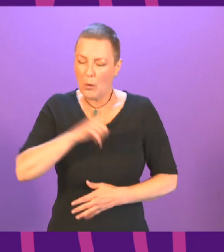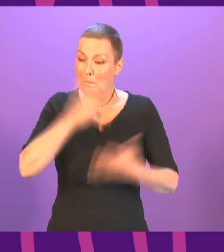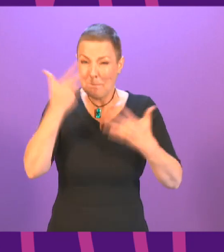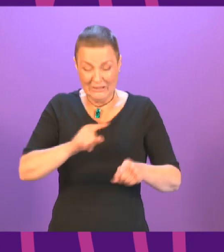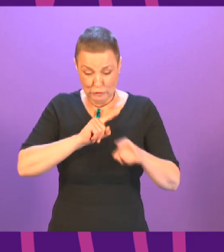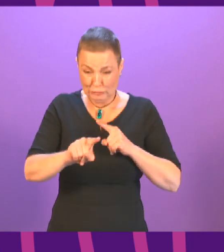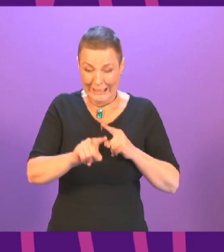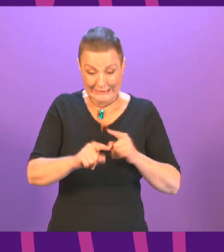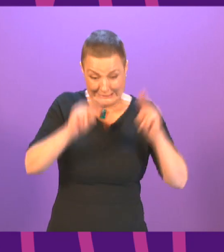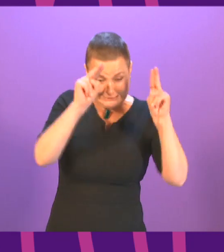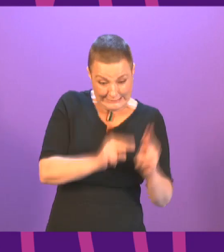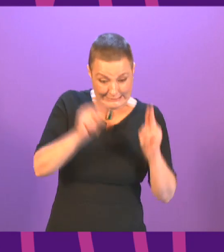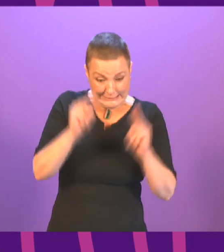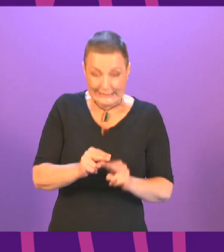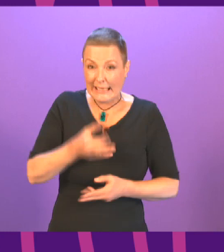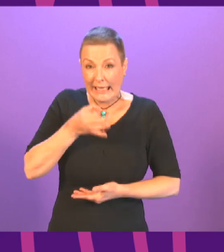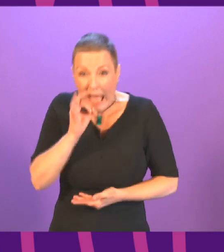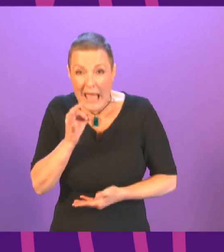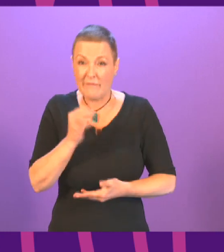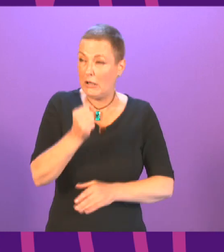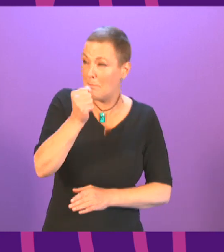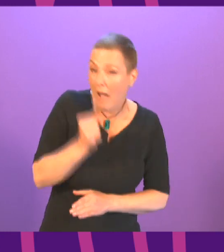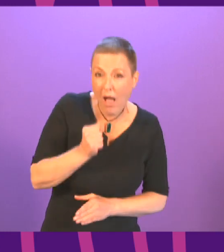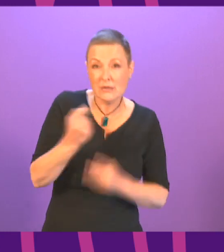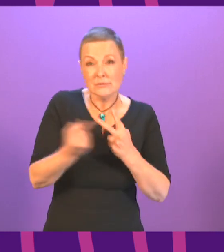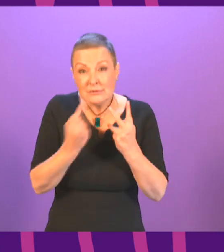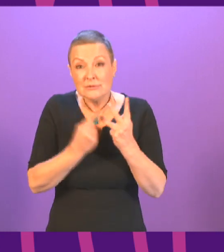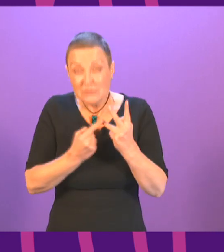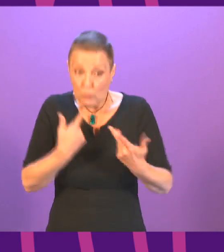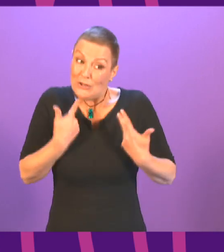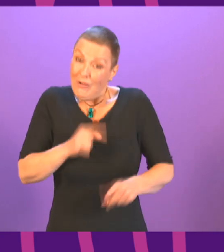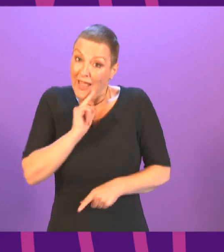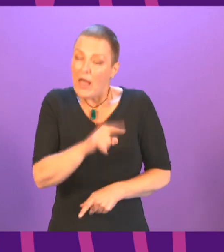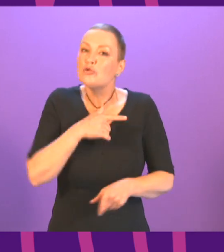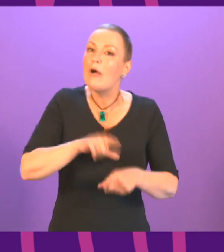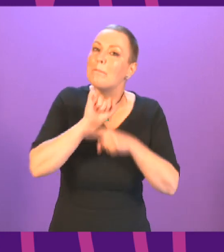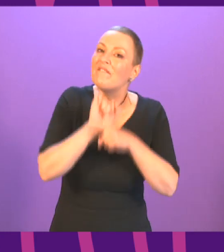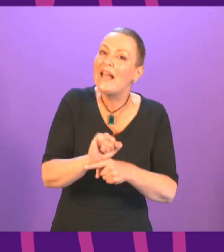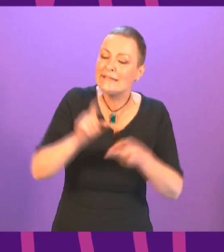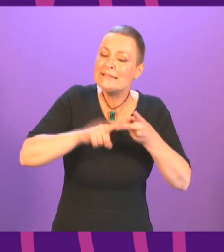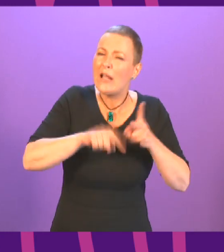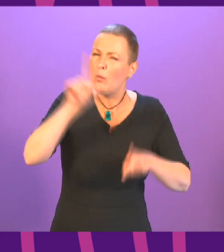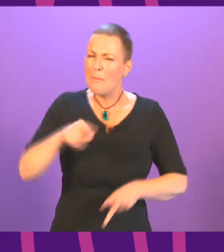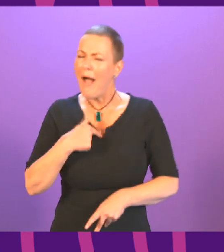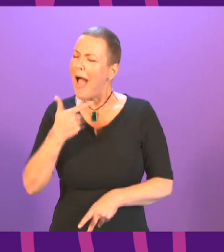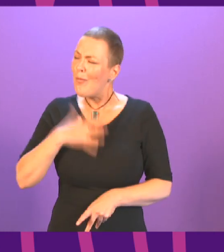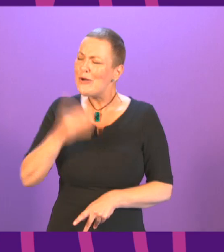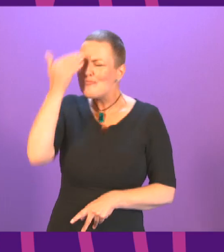limits on hospitality so that it would not be inevitable that we had a second wave. I gently remind Richard Leonard that, at First Minister’s question time just a couple of